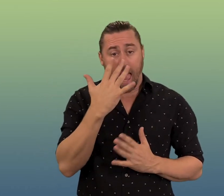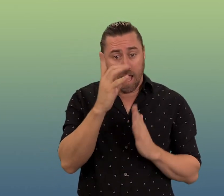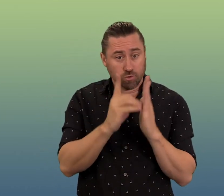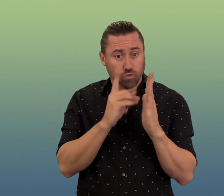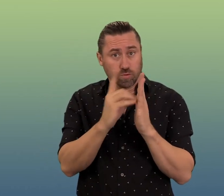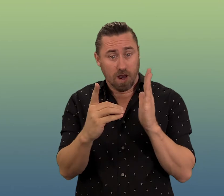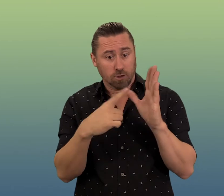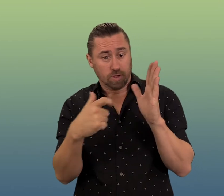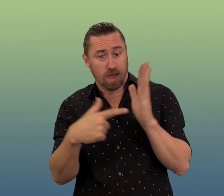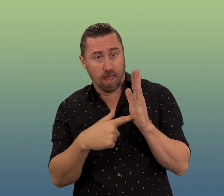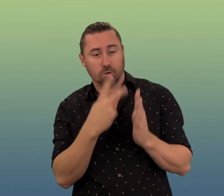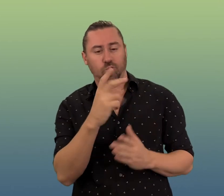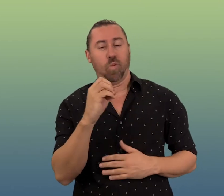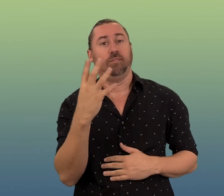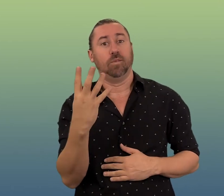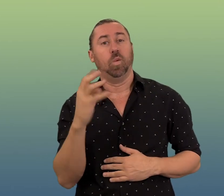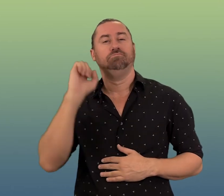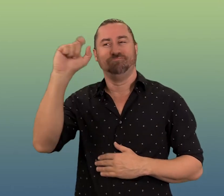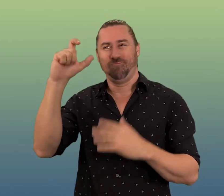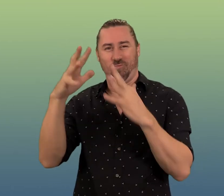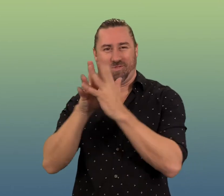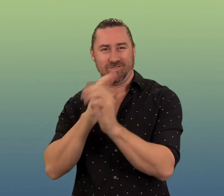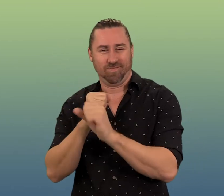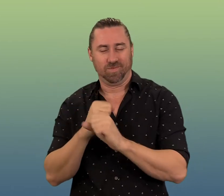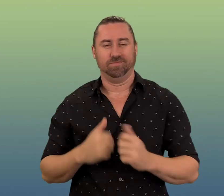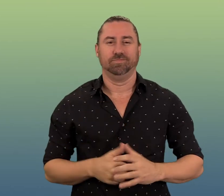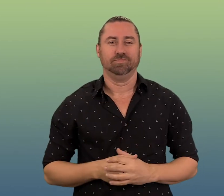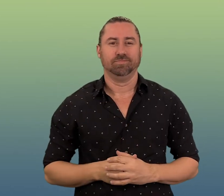Age Discrimination Act 2004, Commonwealth.